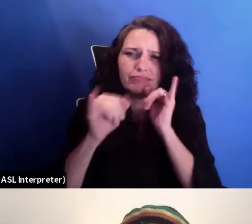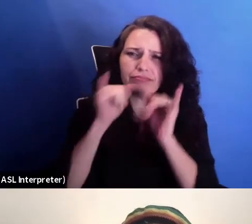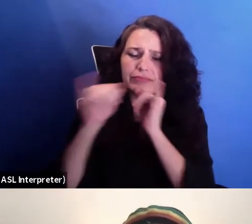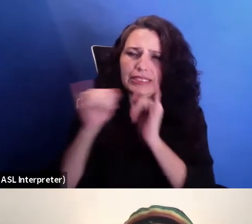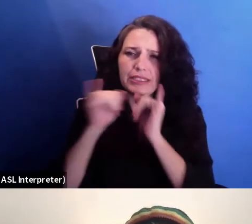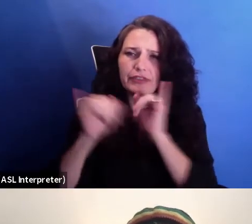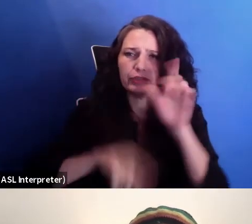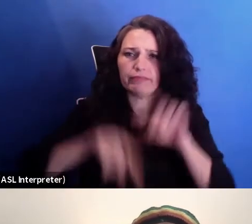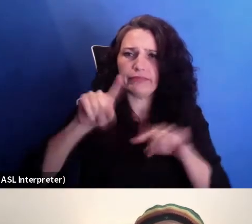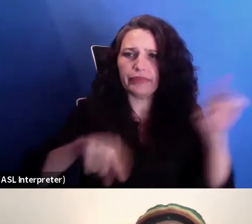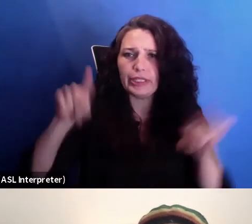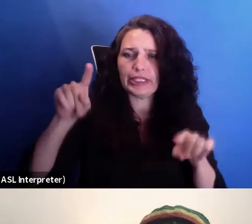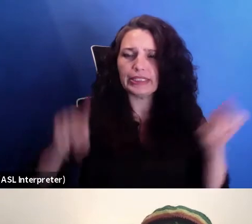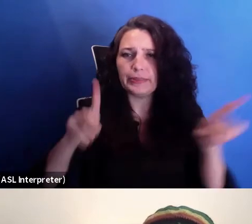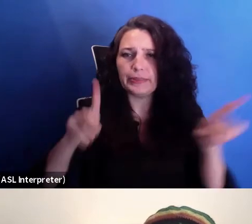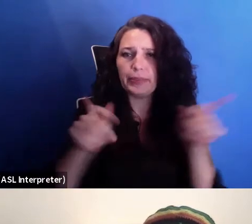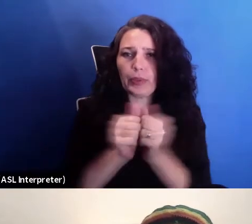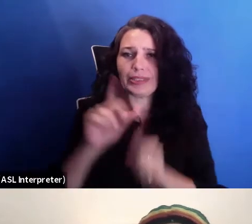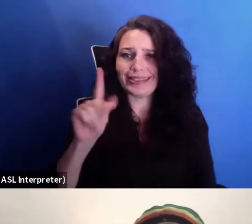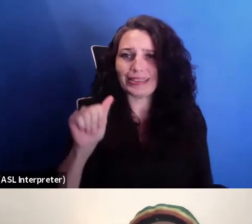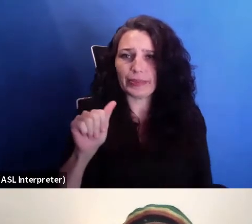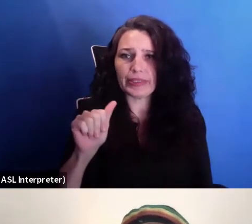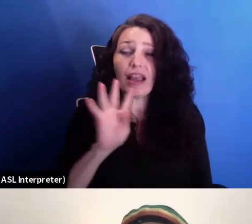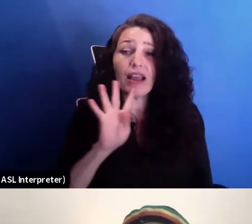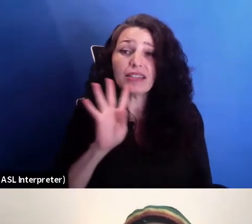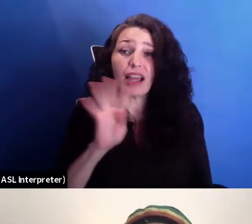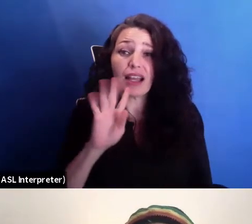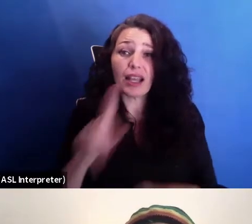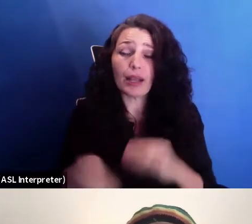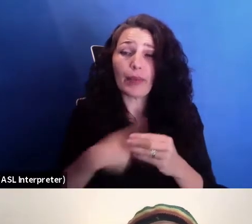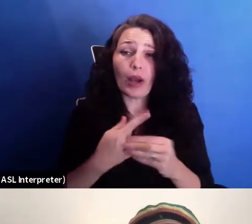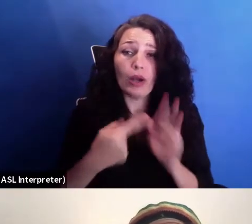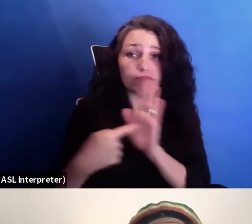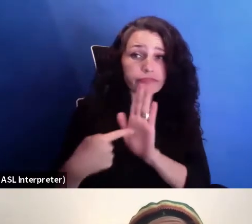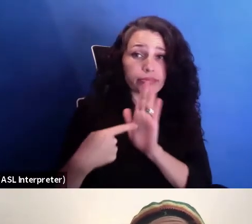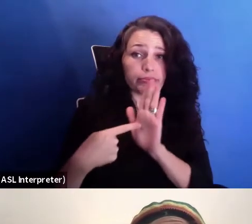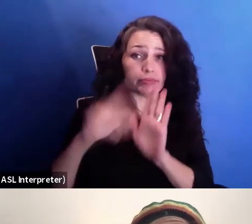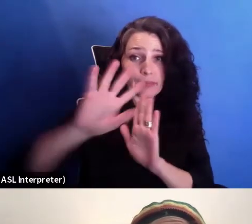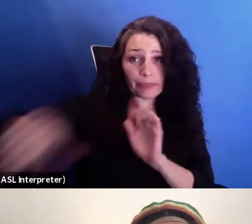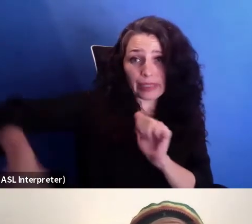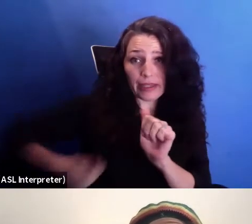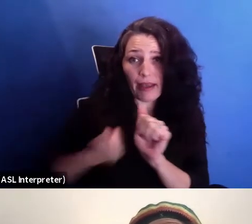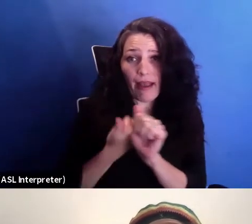kind of talking about representation and behind the camera and such. So I'm really kind of seeing the Academy